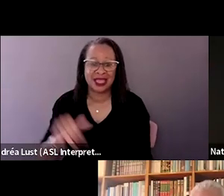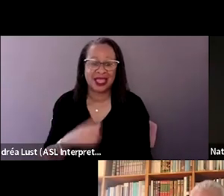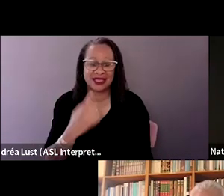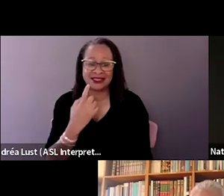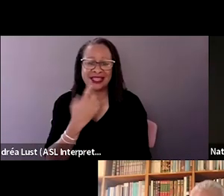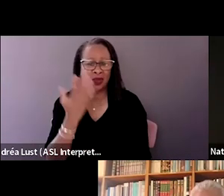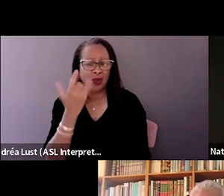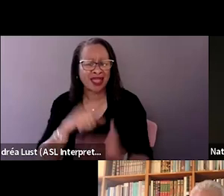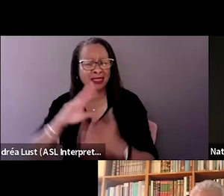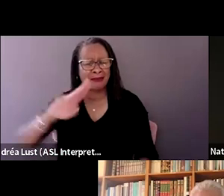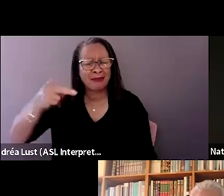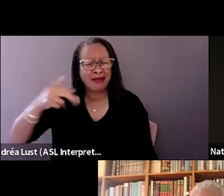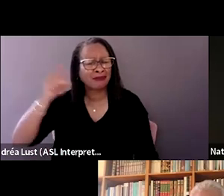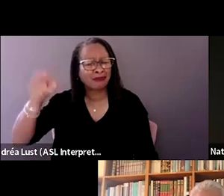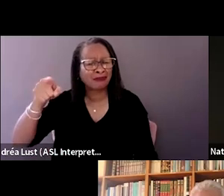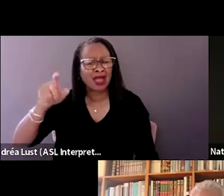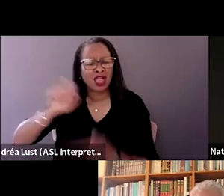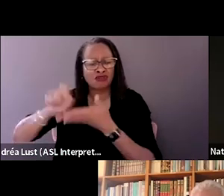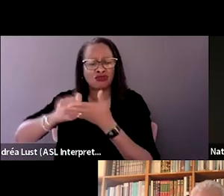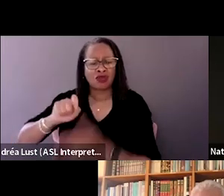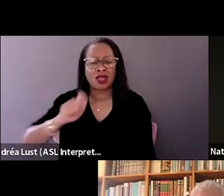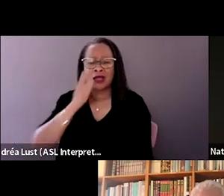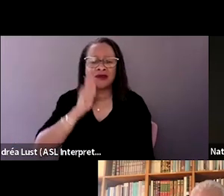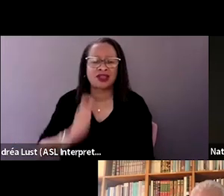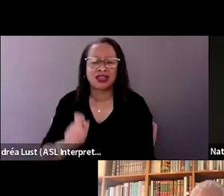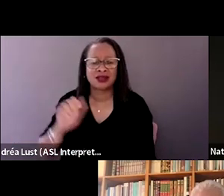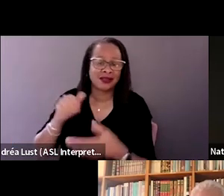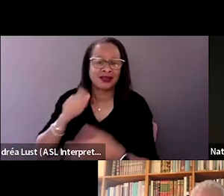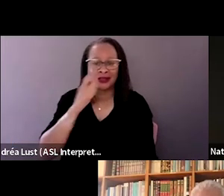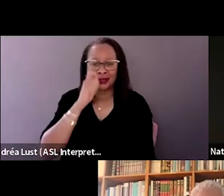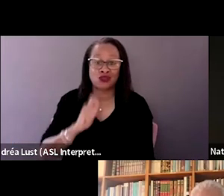was written Ukraine in Russia, it's impossible.